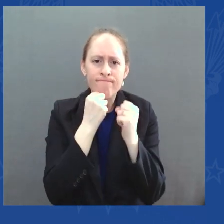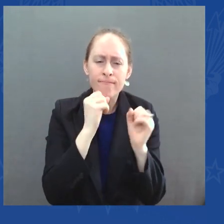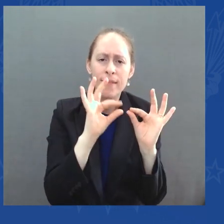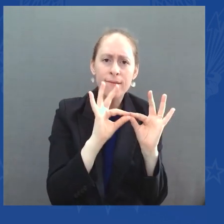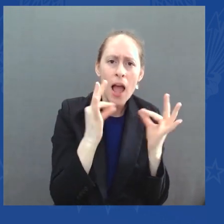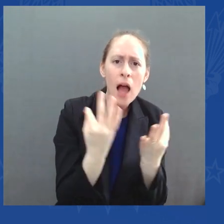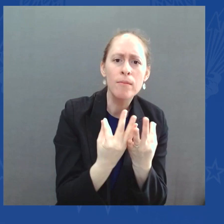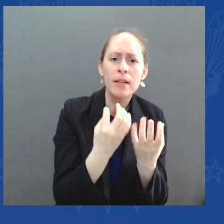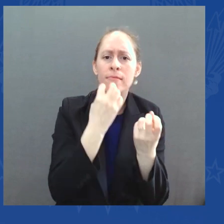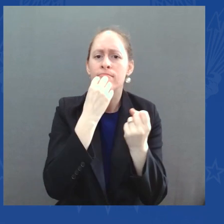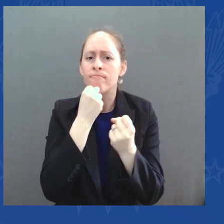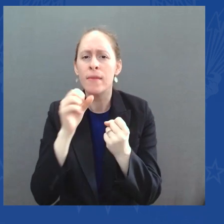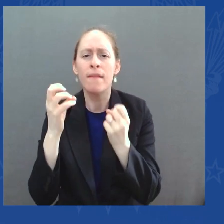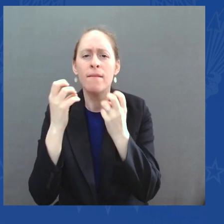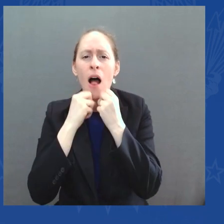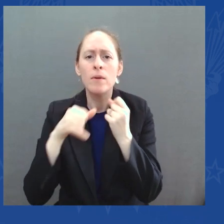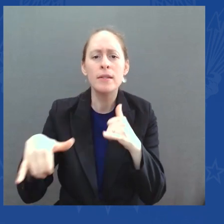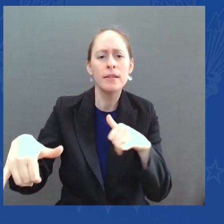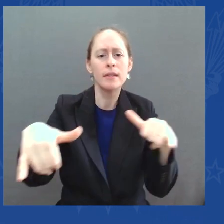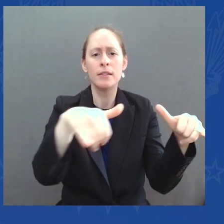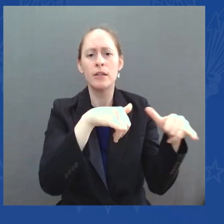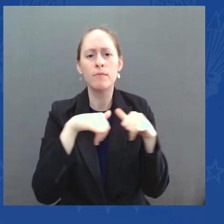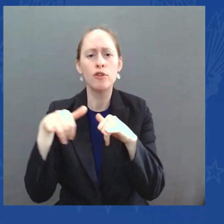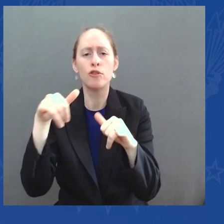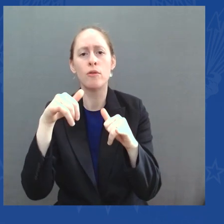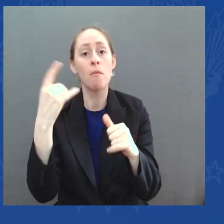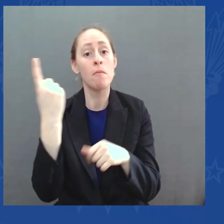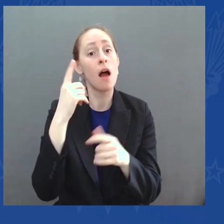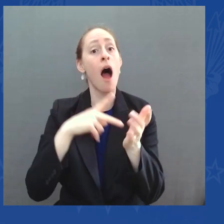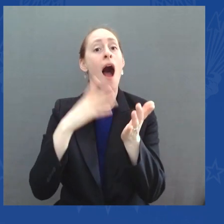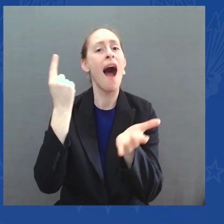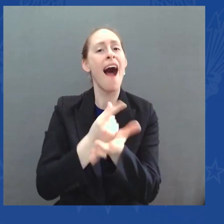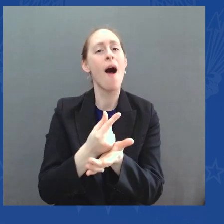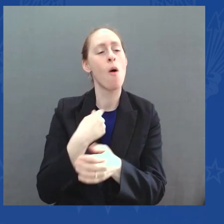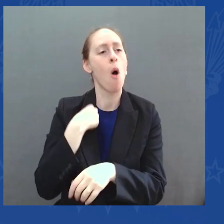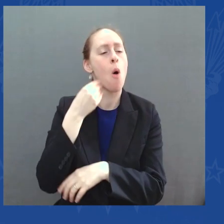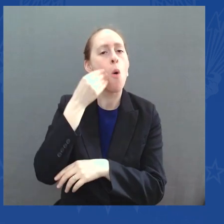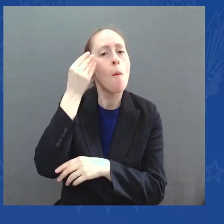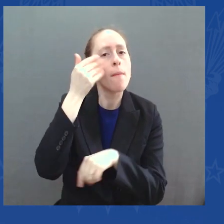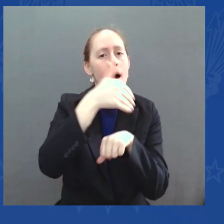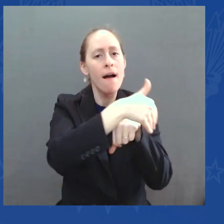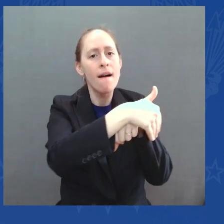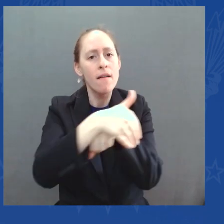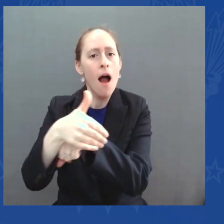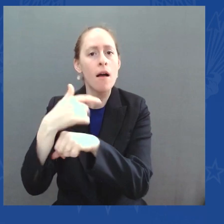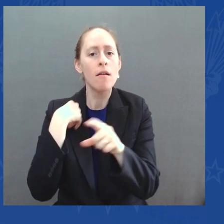my family and home time are everything to me, so I knew and if I would be my top choice